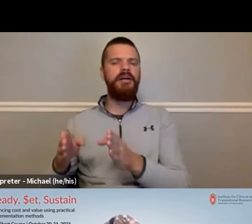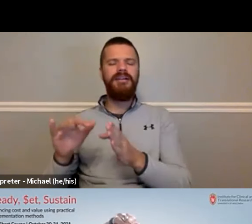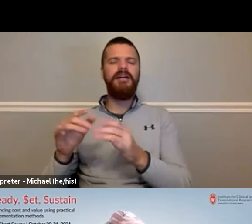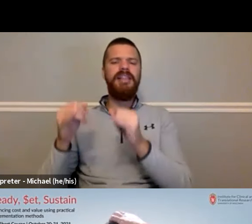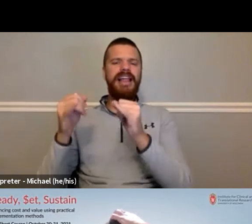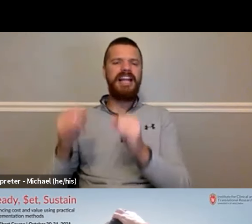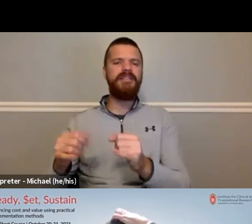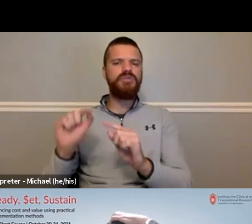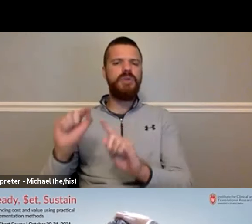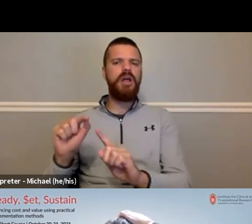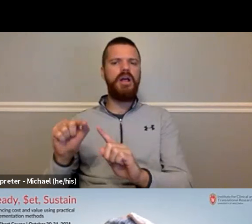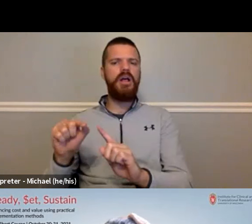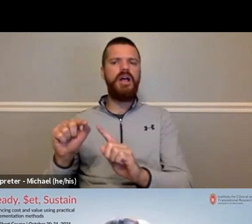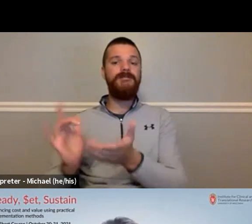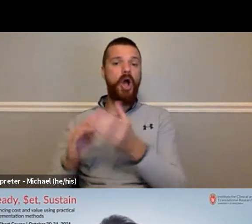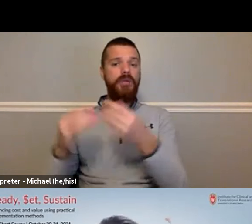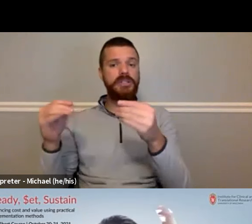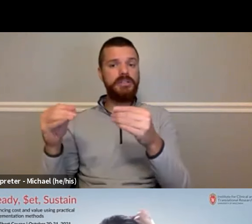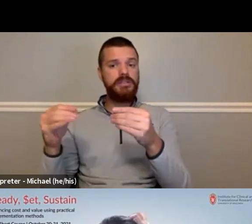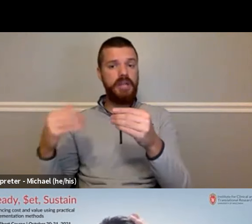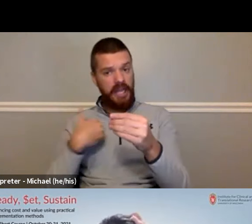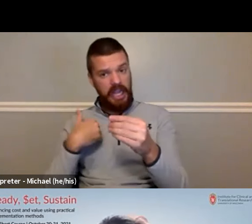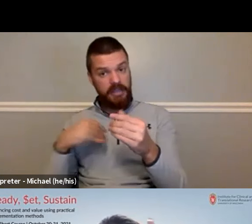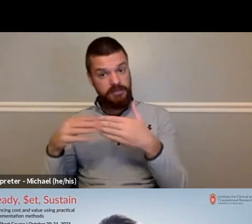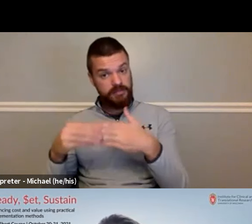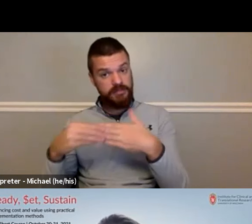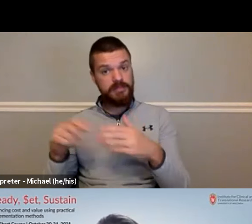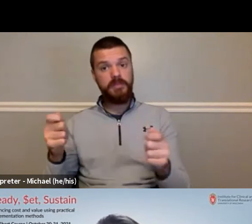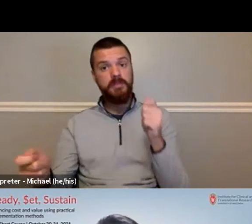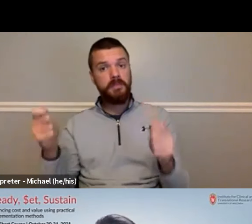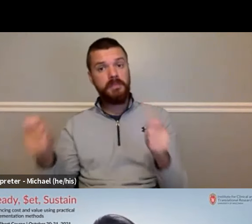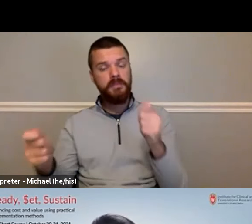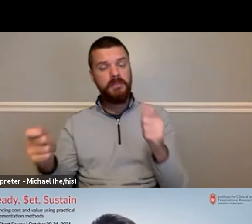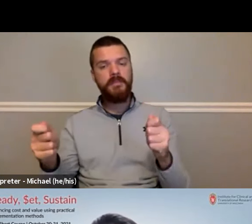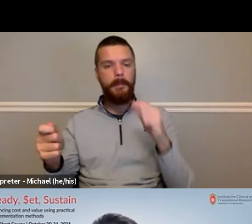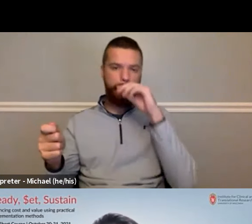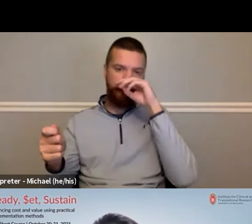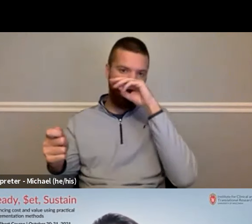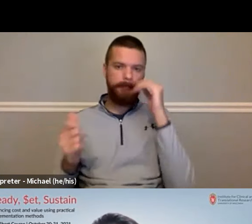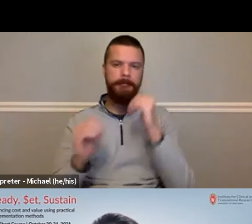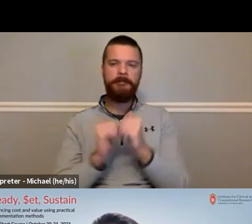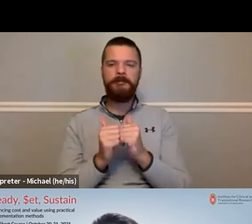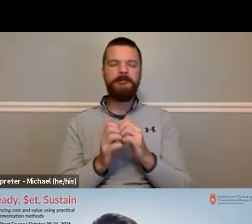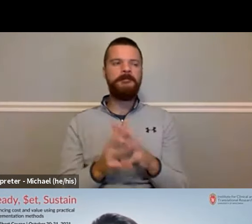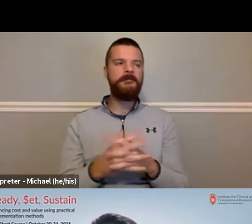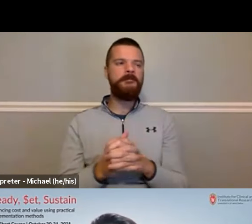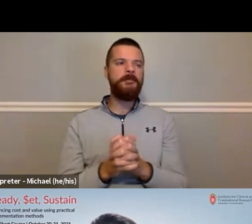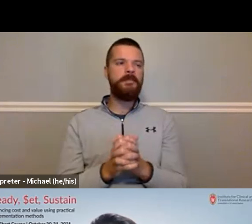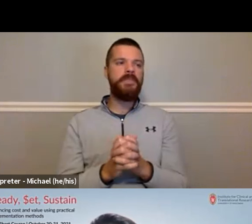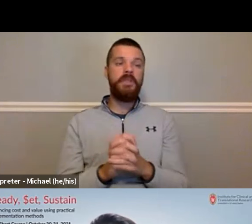Greg Aarons (he/his): pharmacies and really how could strategies or could strategies.